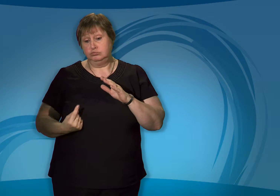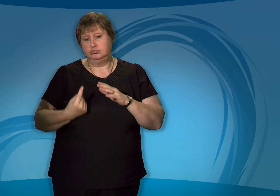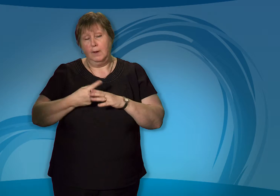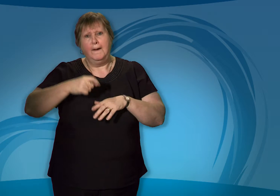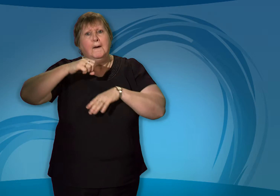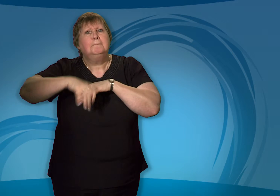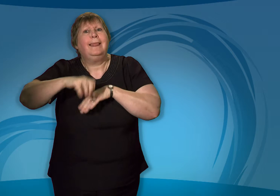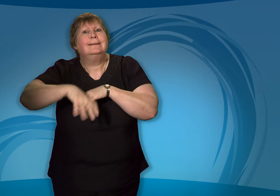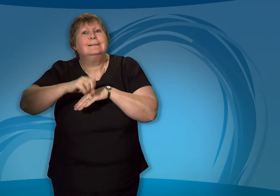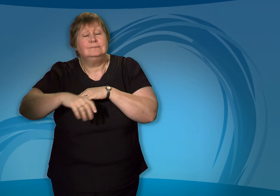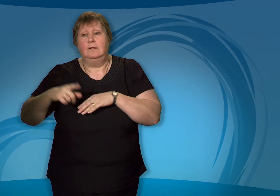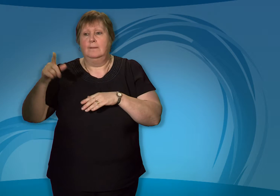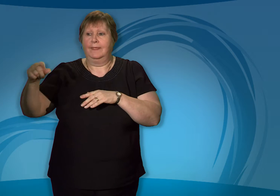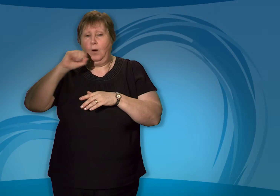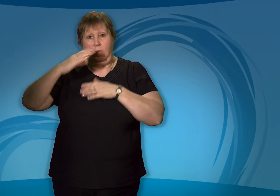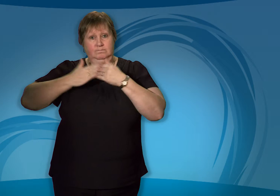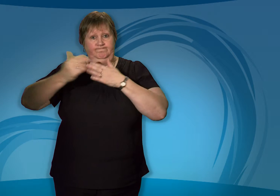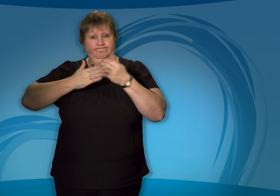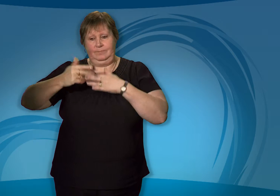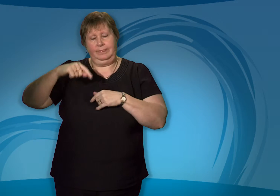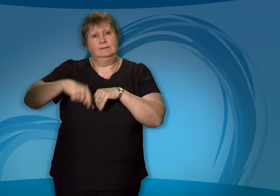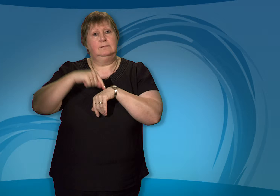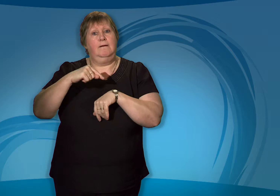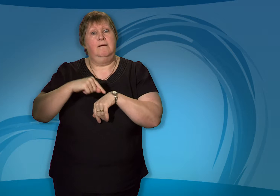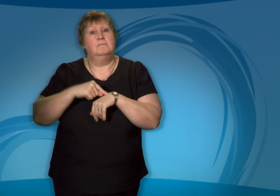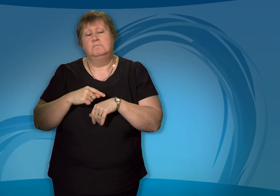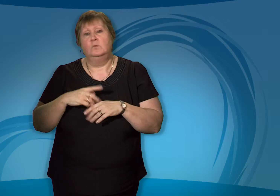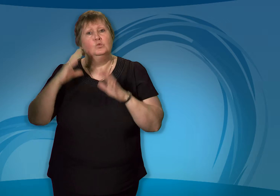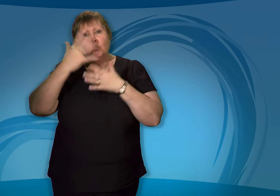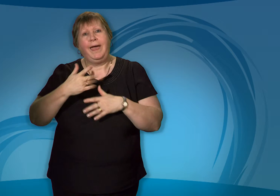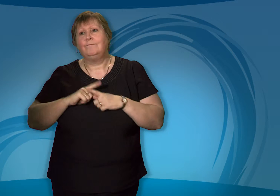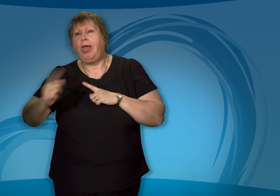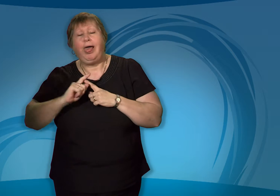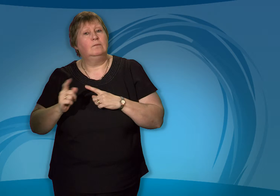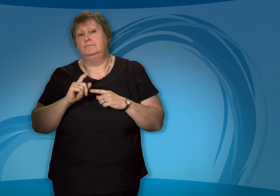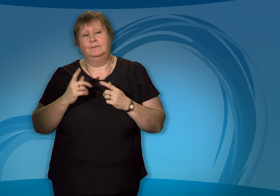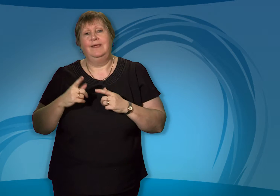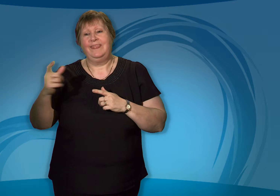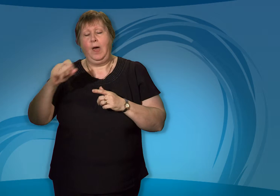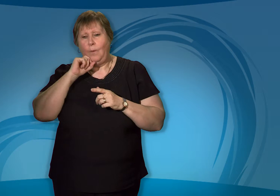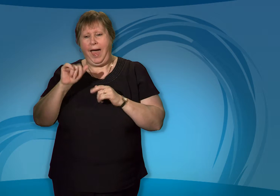Any bleeding during the procedure can be treated at the time, by injecting a drug into the blood vessels to make